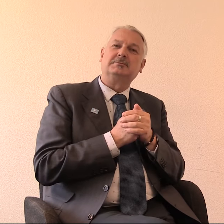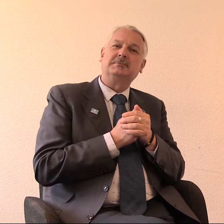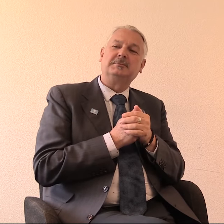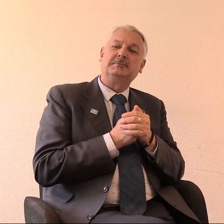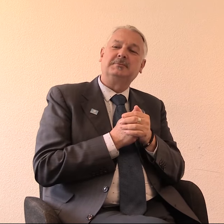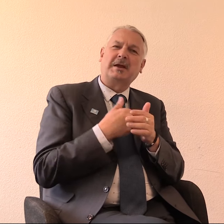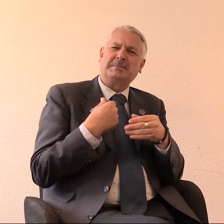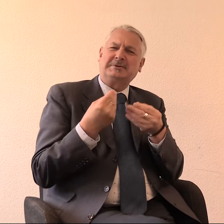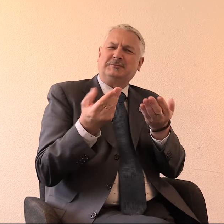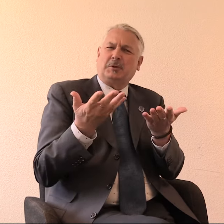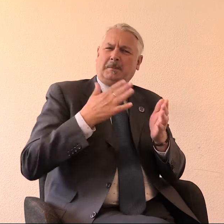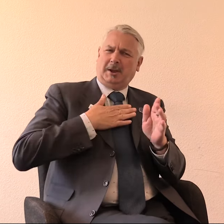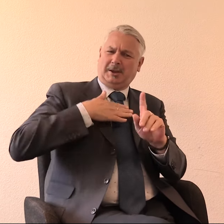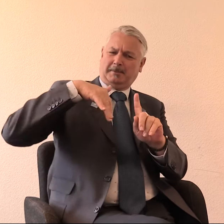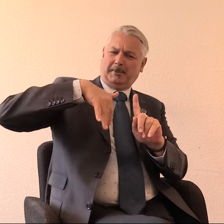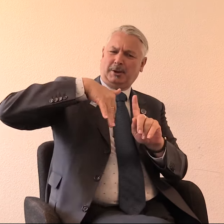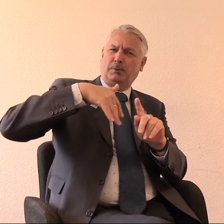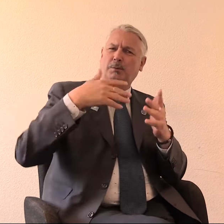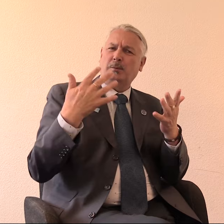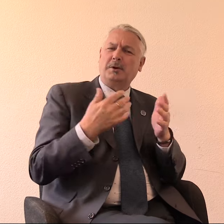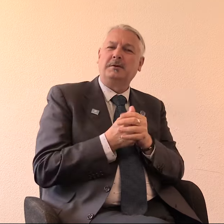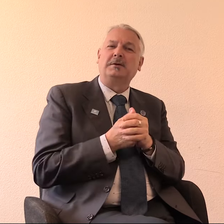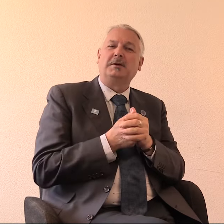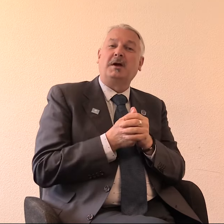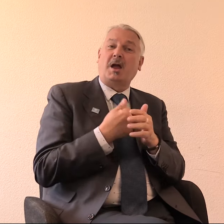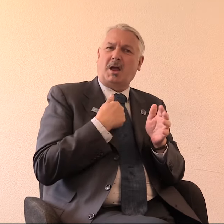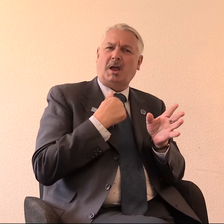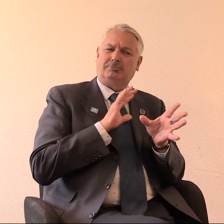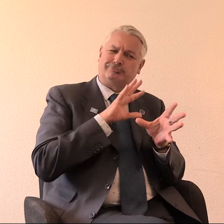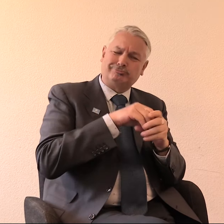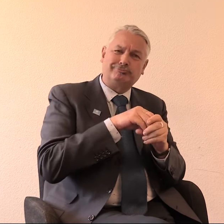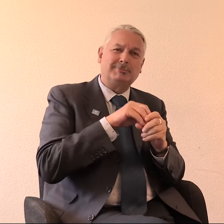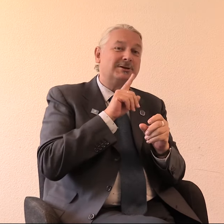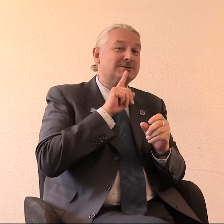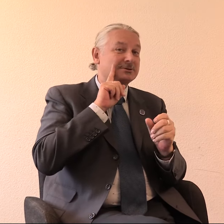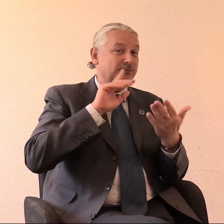A little bit about me and my background…